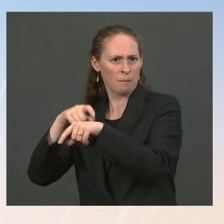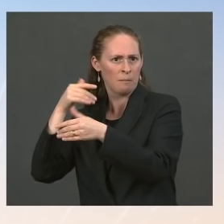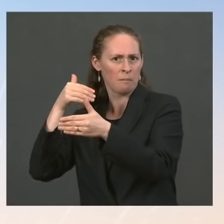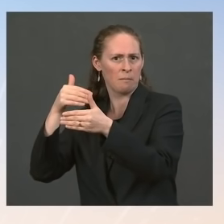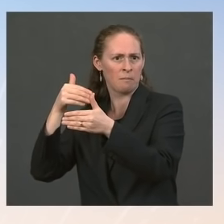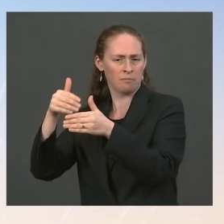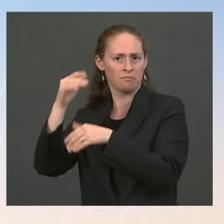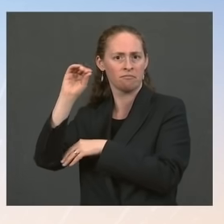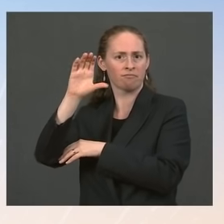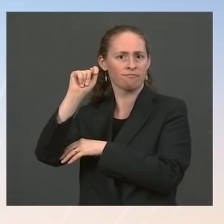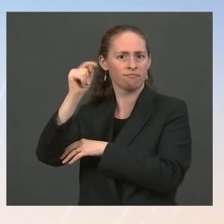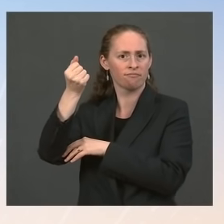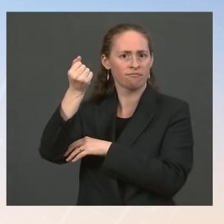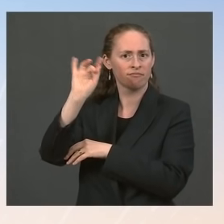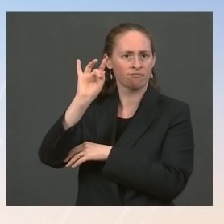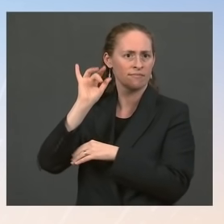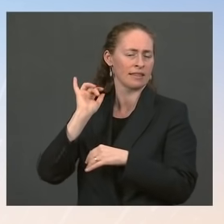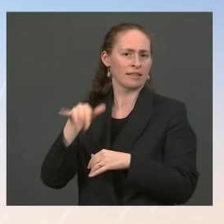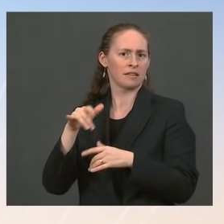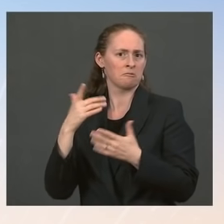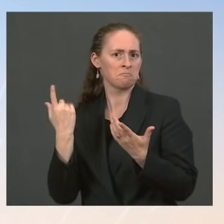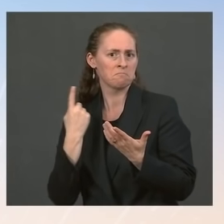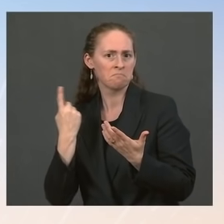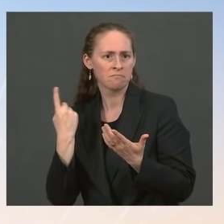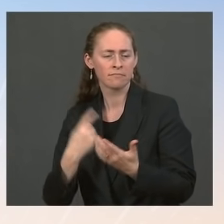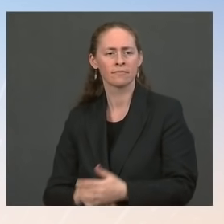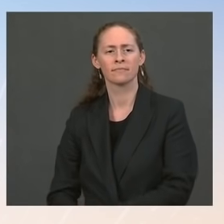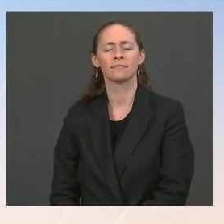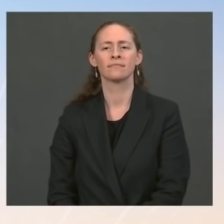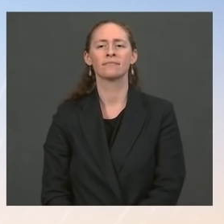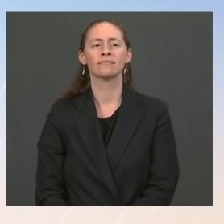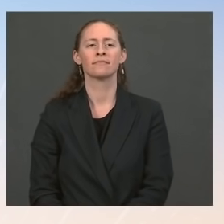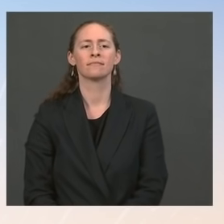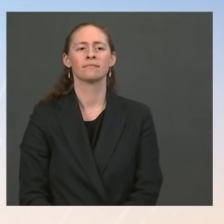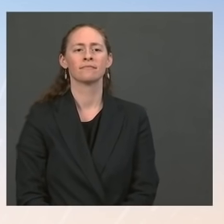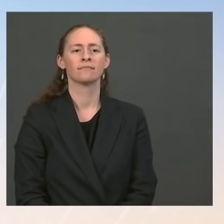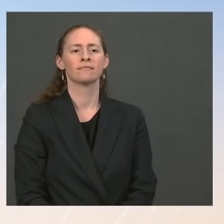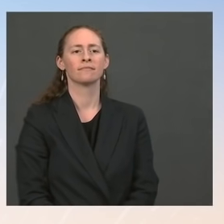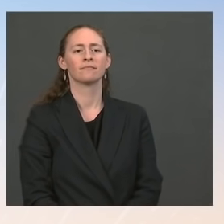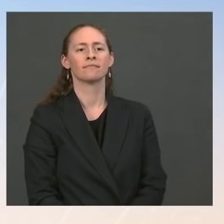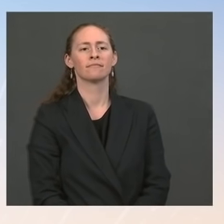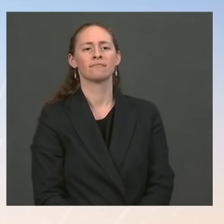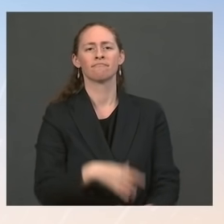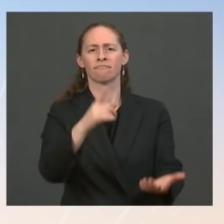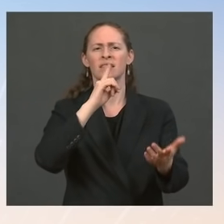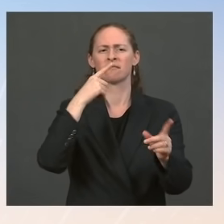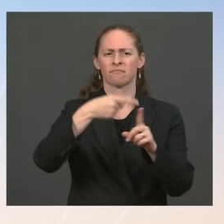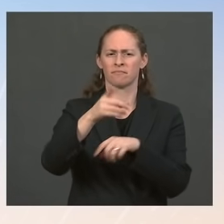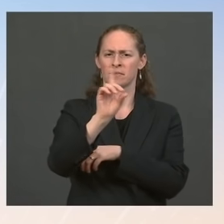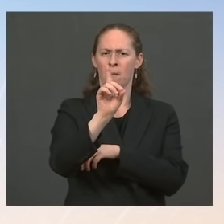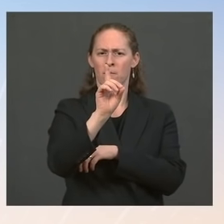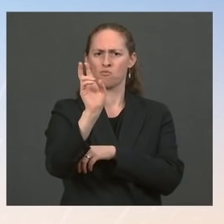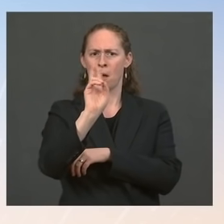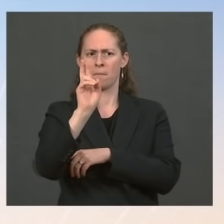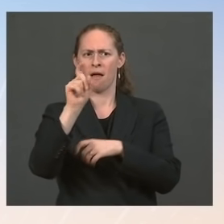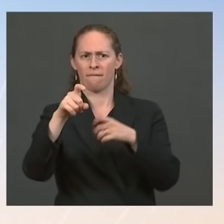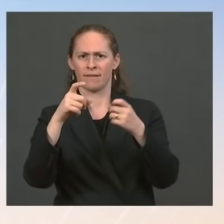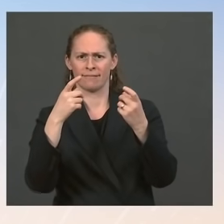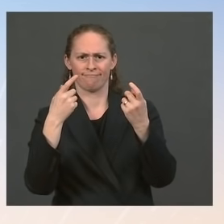Ms. Psaki: Yeah, so we obviously wanted to do this in a bipartisan fashion, as we've talked about quite a bit in here. It's a shared responsibility.